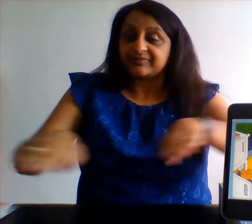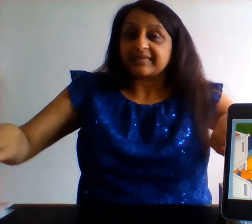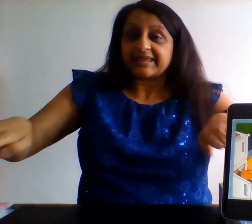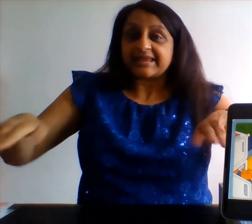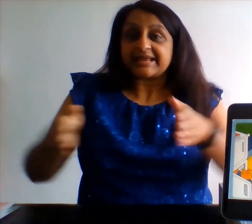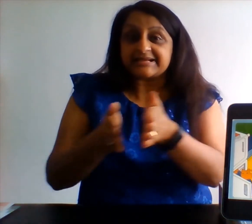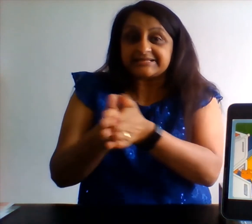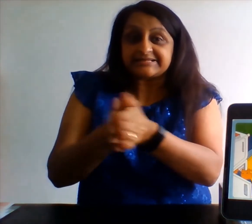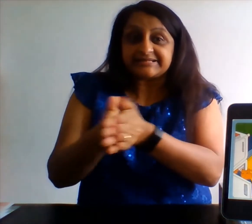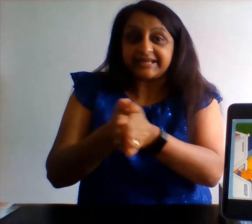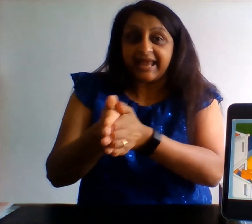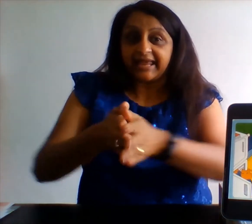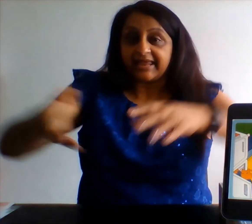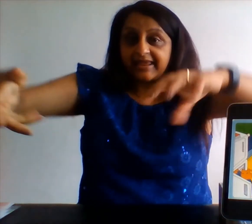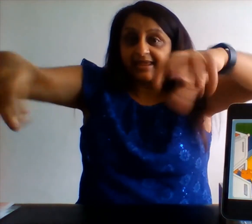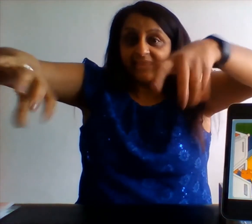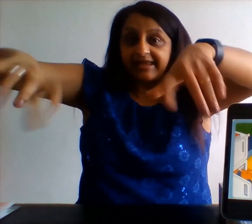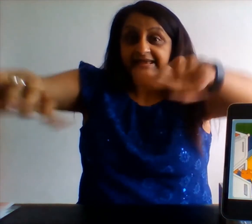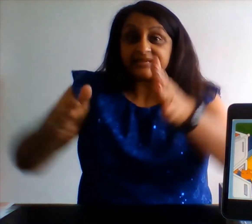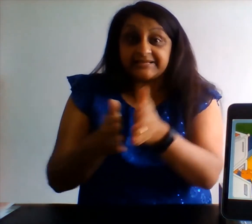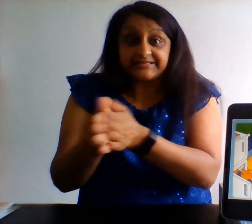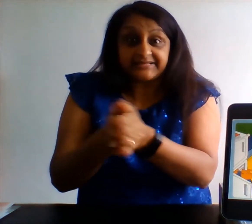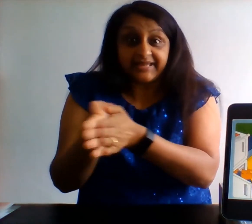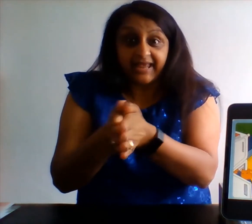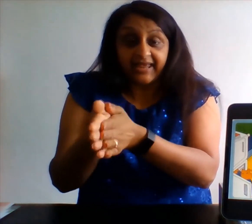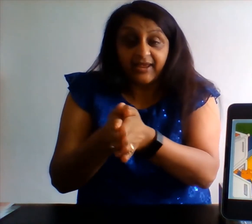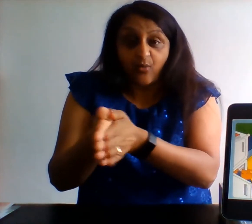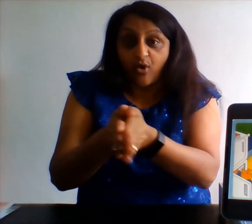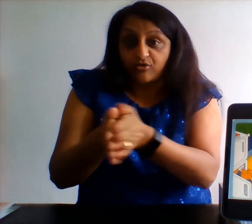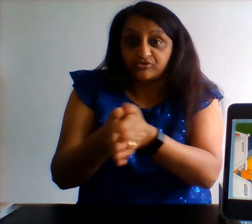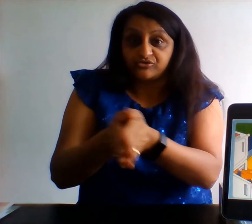Below the pin board is a sink.